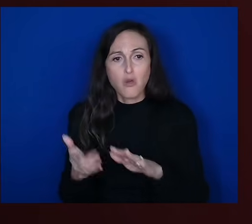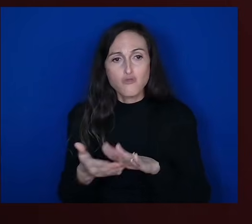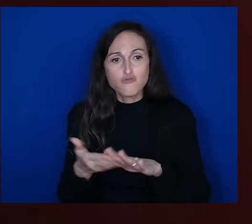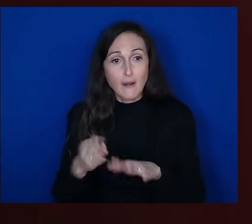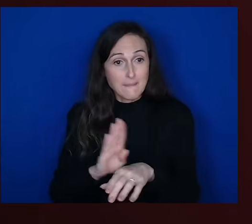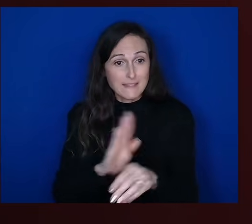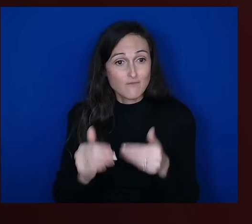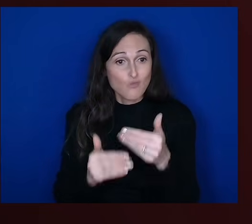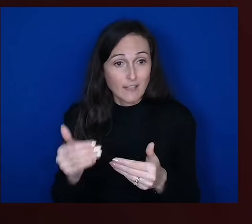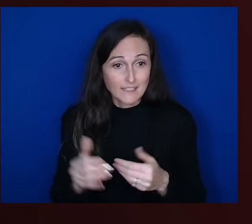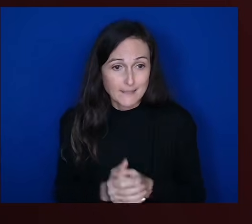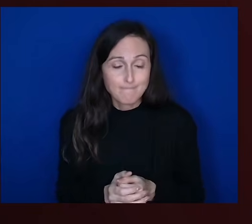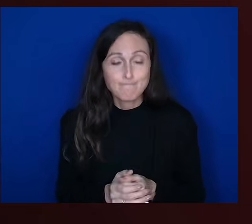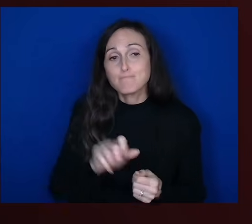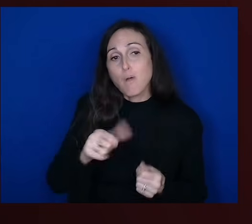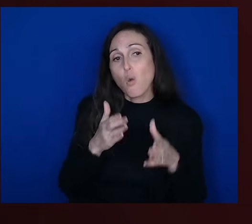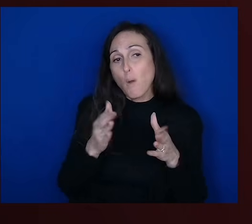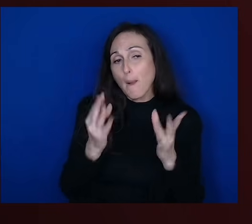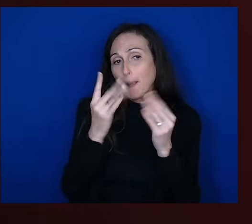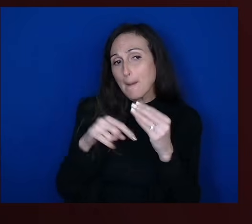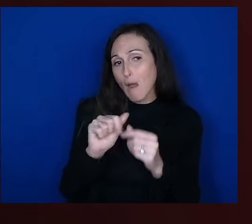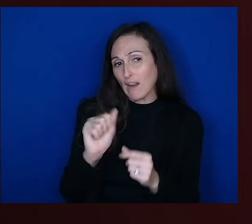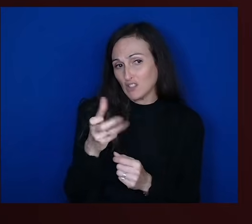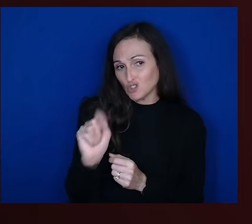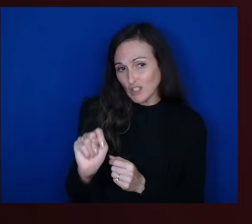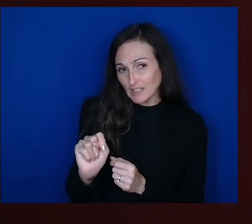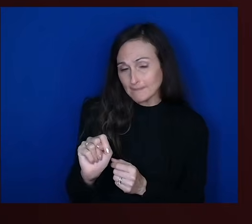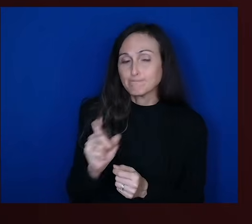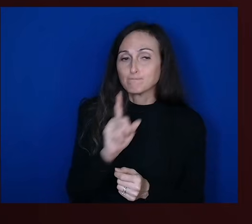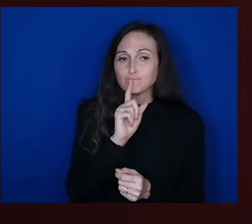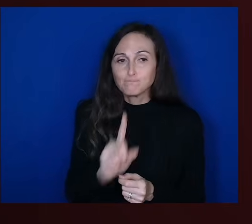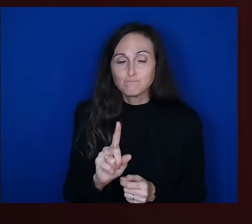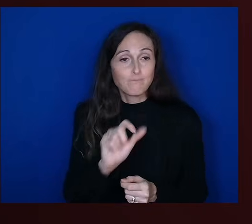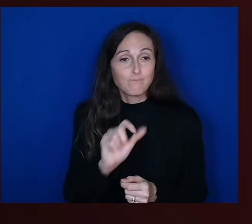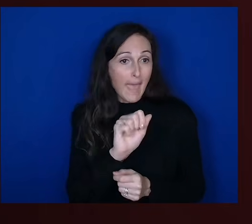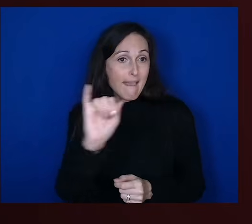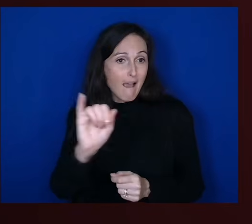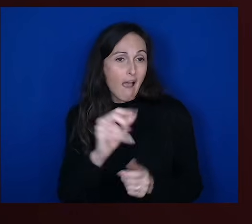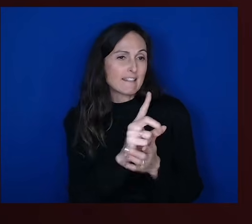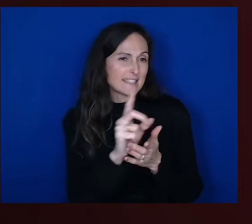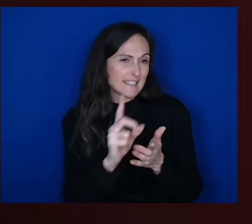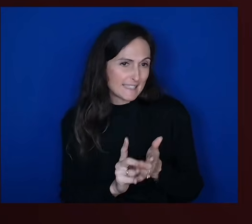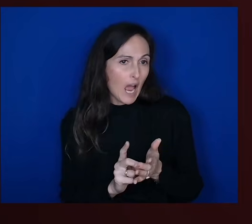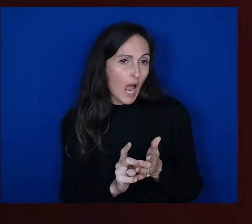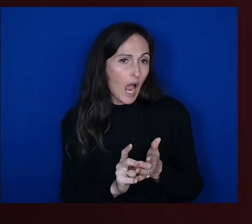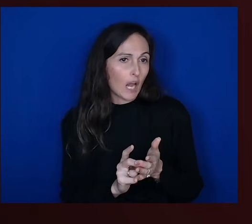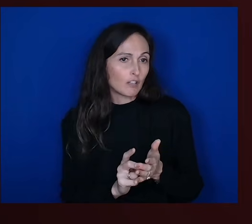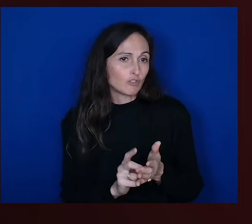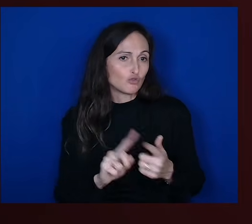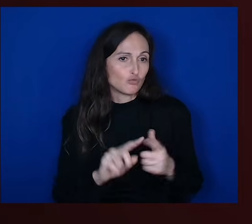So, another way to think about agents is really AI designed to perform a task. So, the same way we took